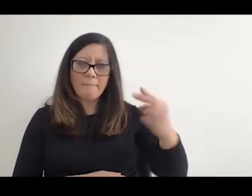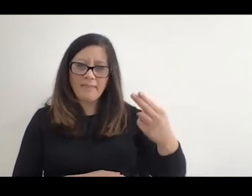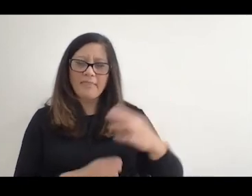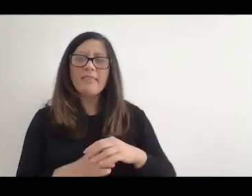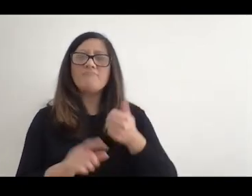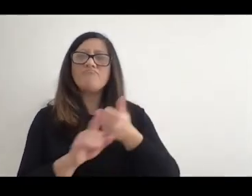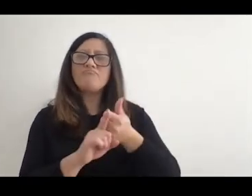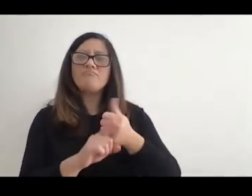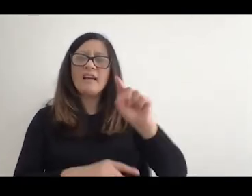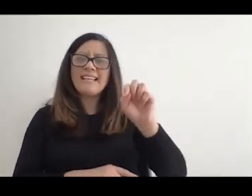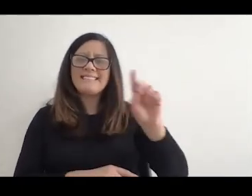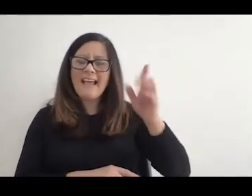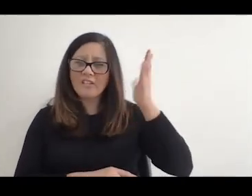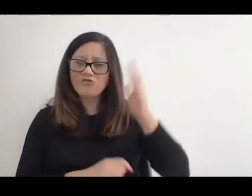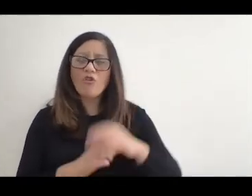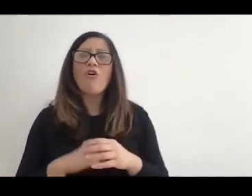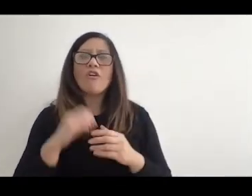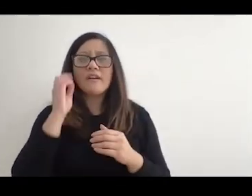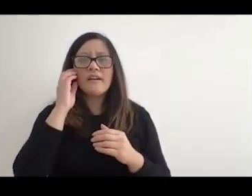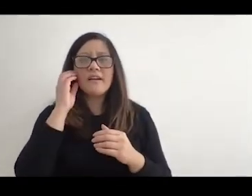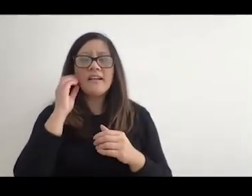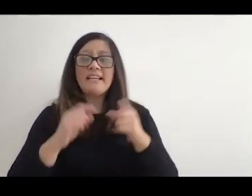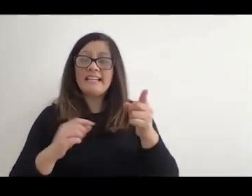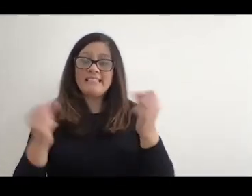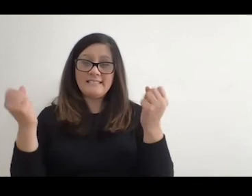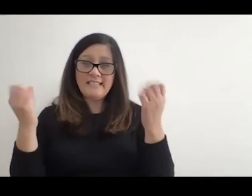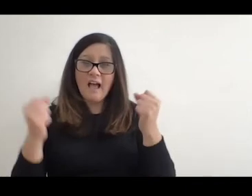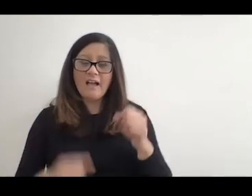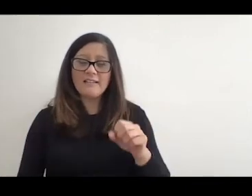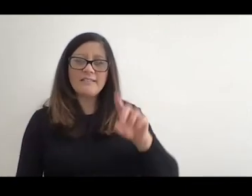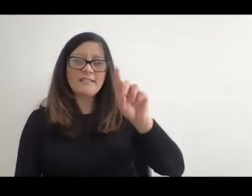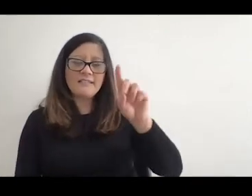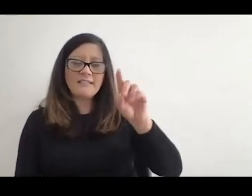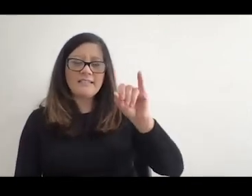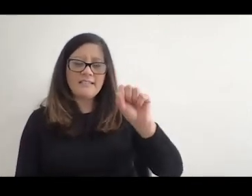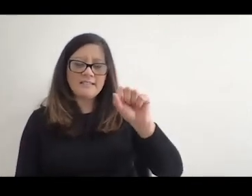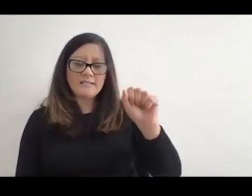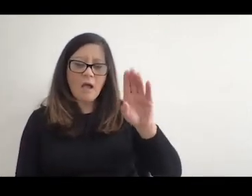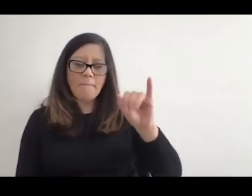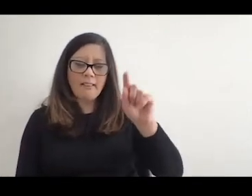signed disability drives Innovation and that really spoke to me because I've heard this.